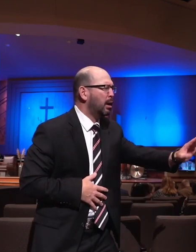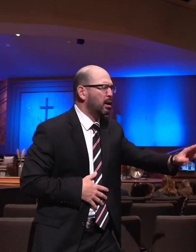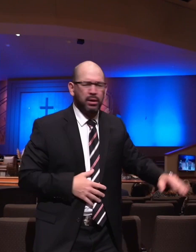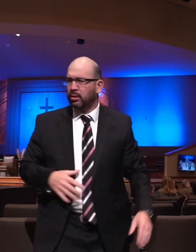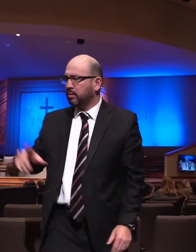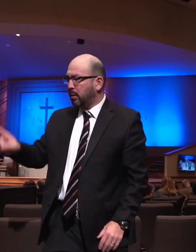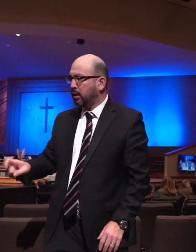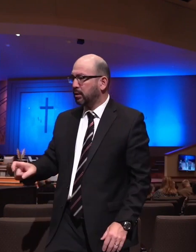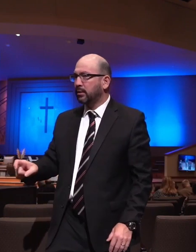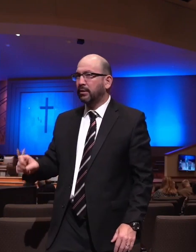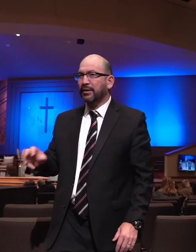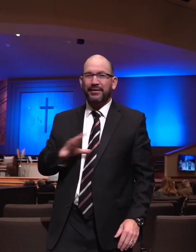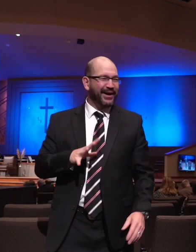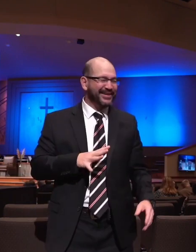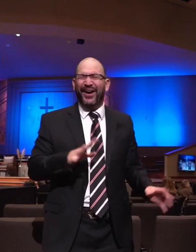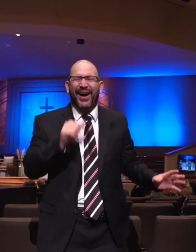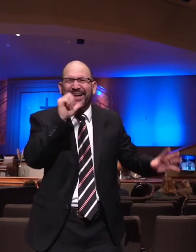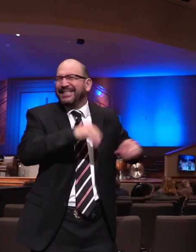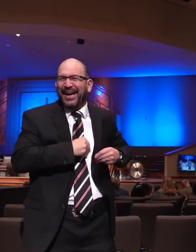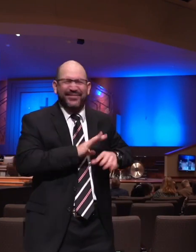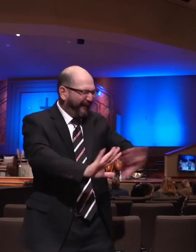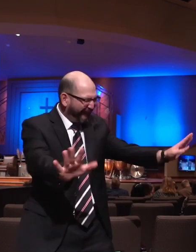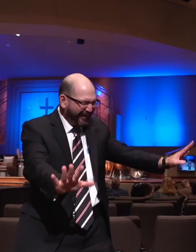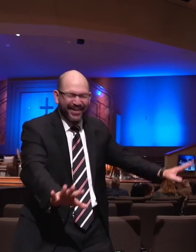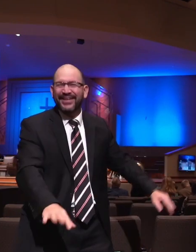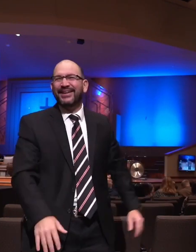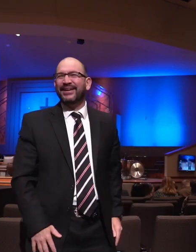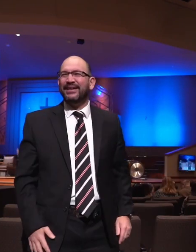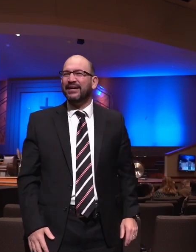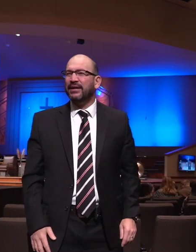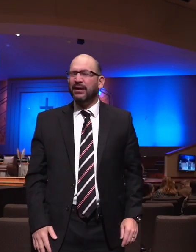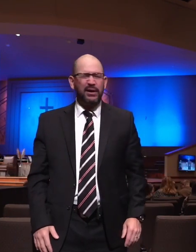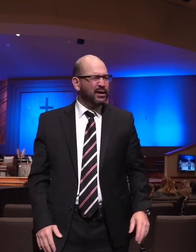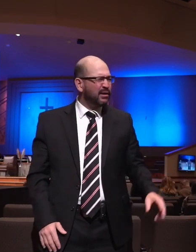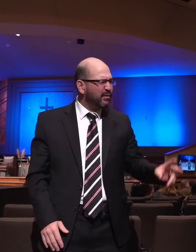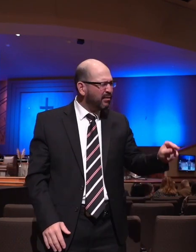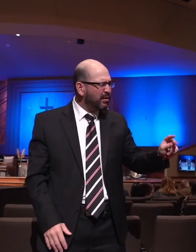said okay that'll be fine no I didn't and I said no no no I'm not gonna take